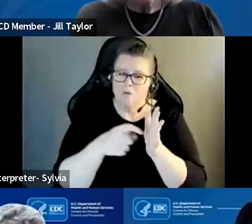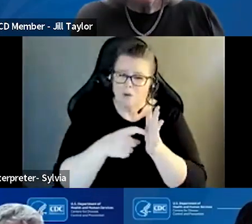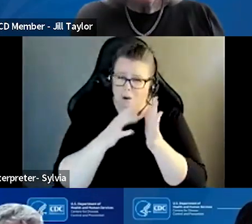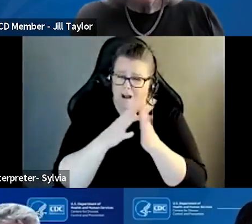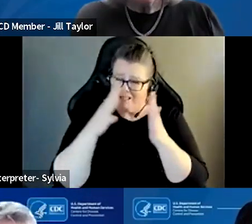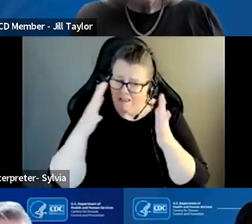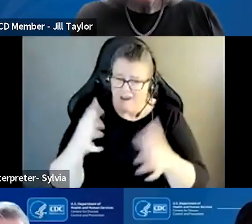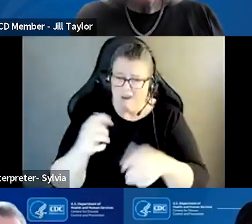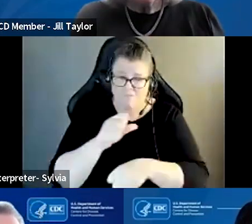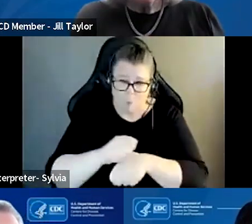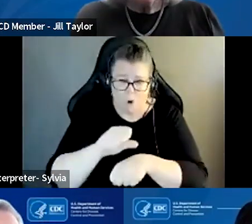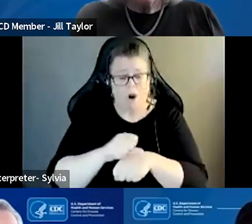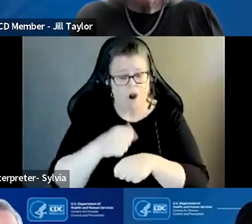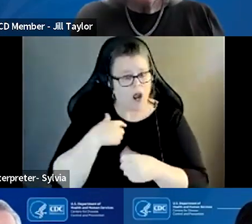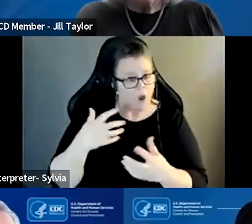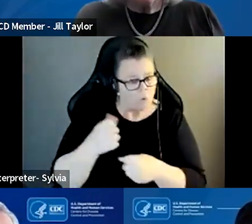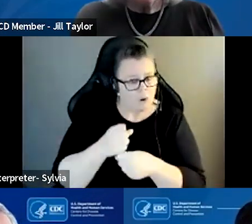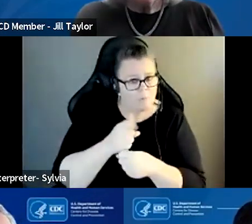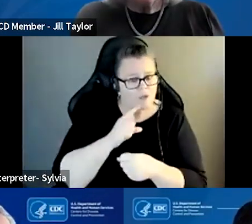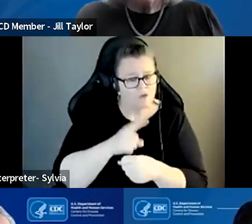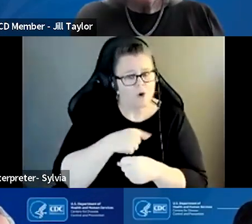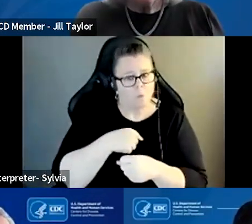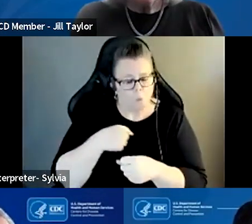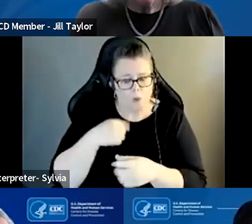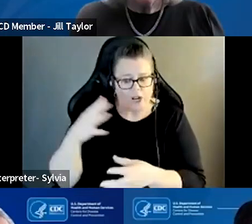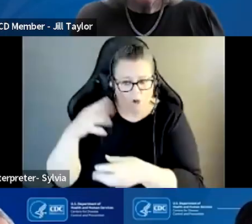in the nontraditional public health partners.